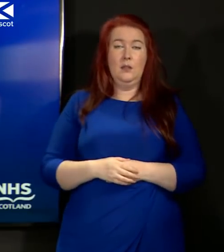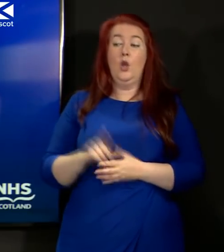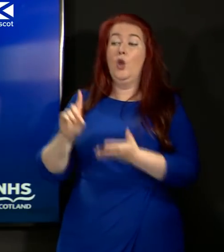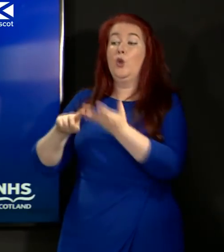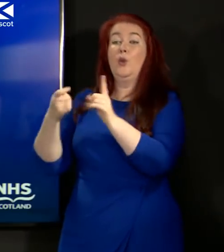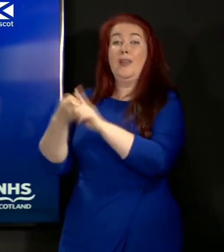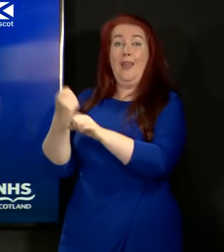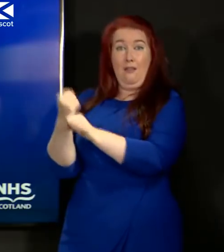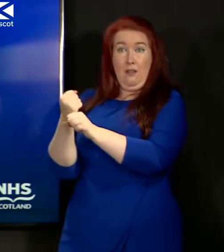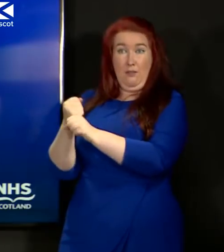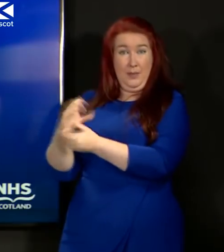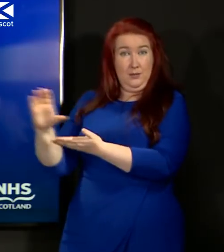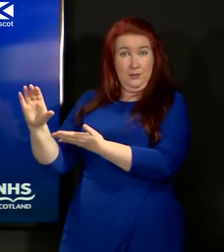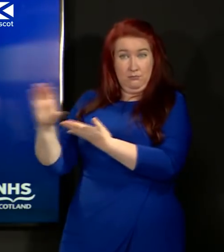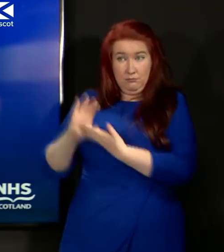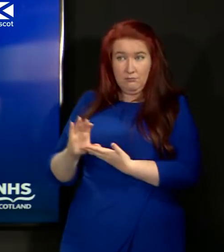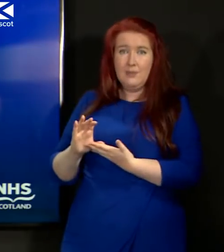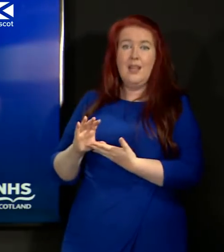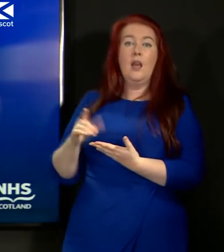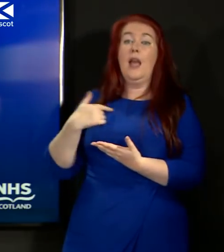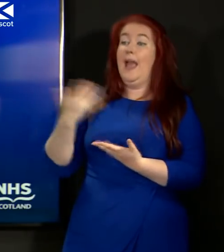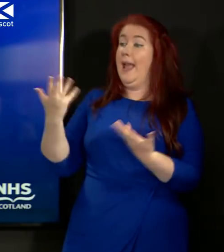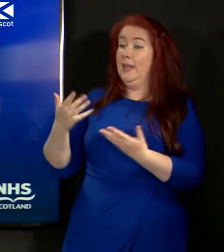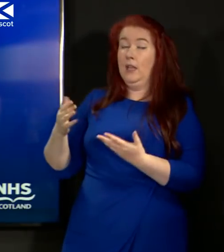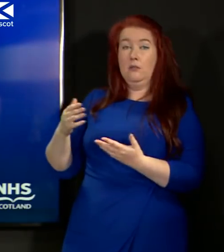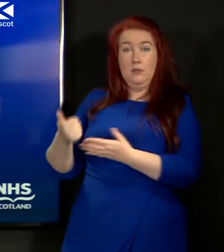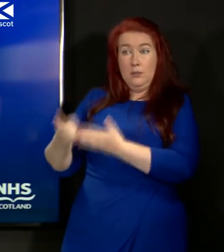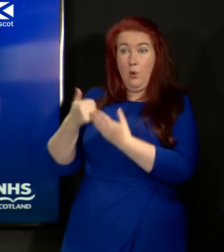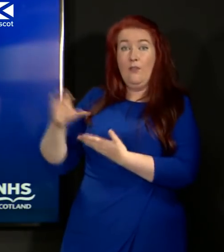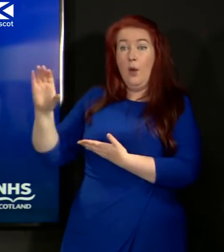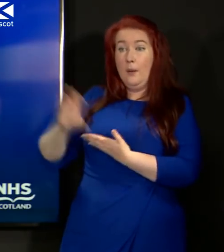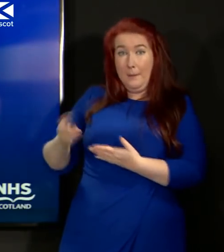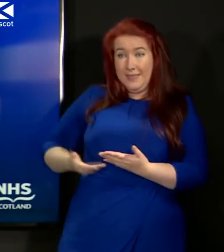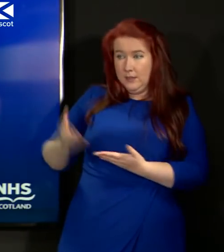Government to support our businesses has been passed on - and more. Our package of